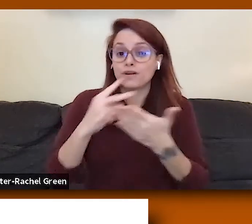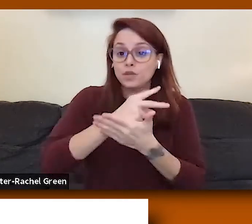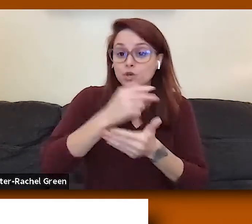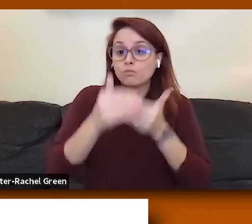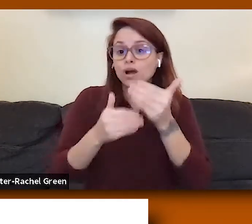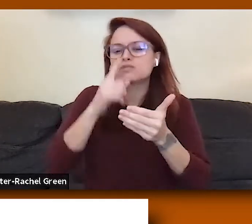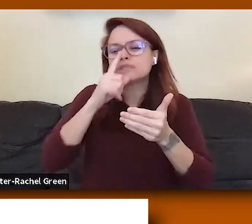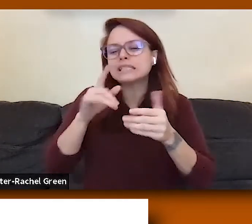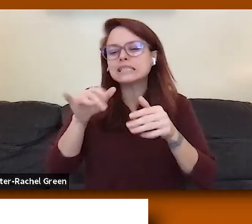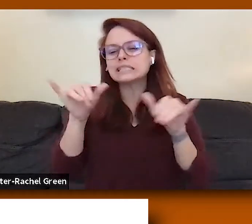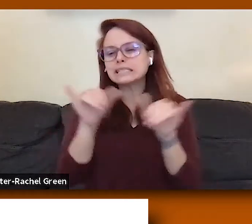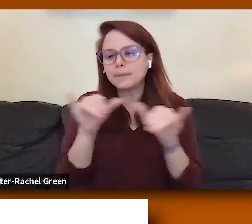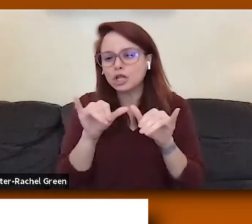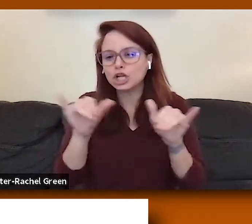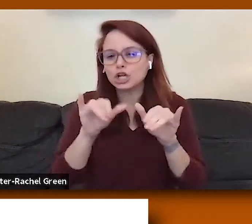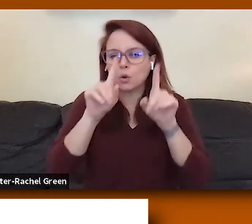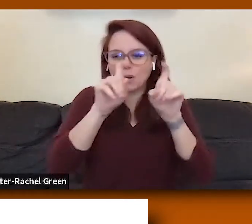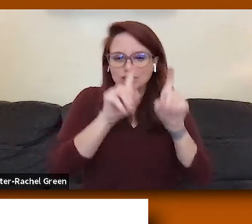a similar set of fundamental questions.